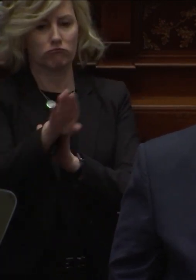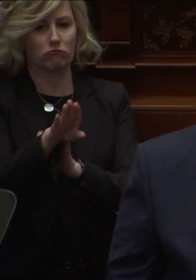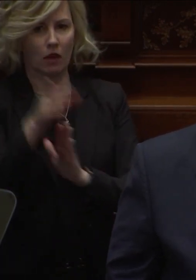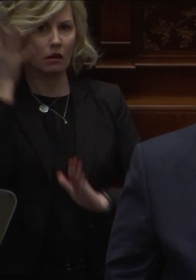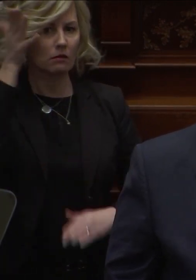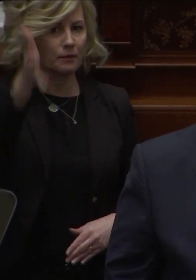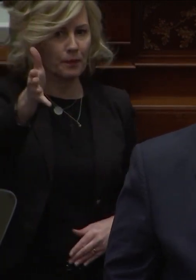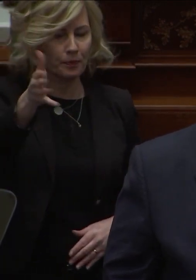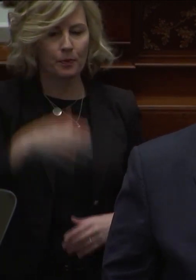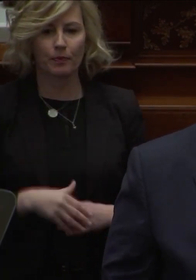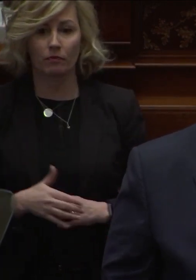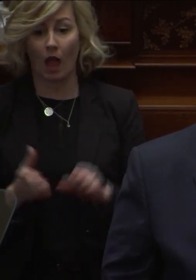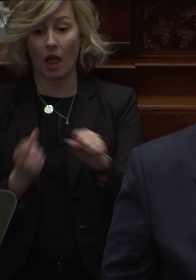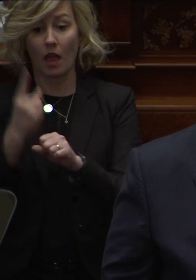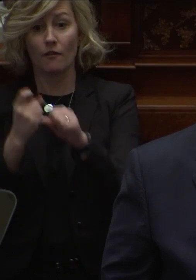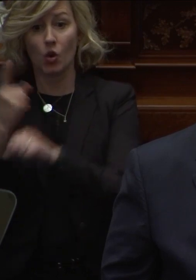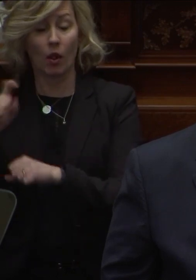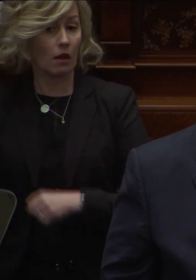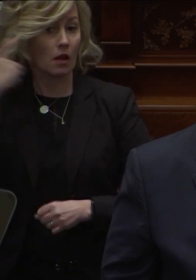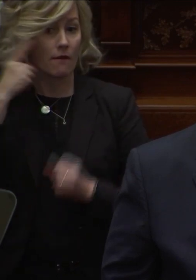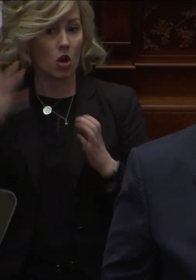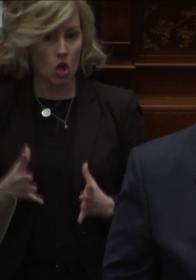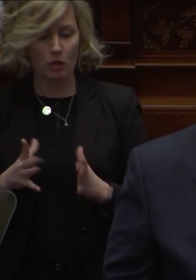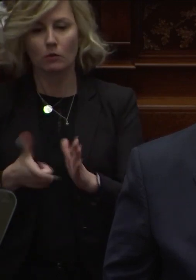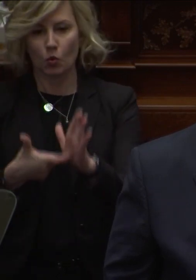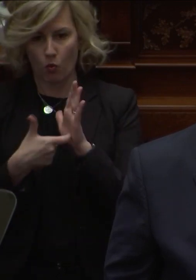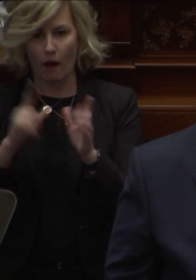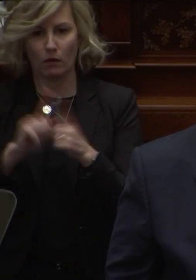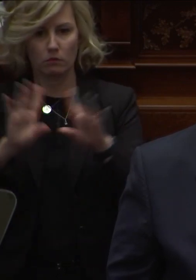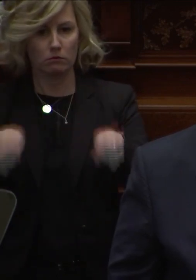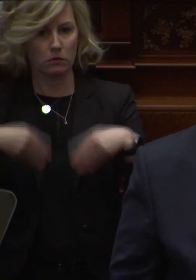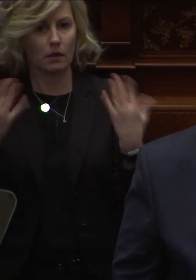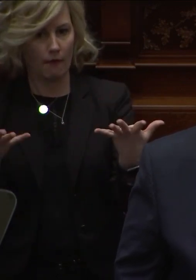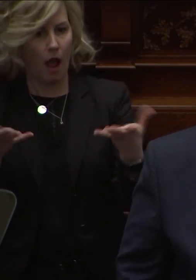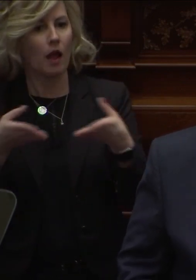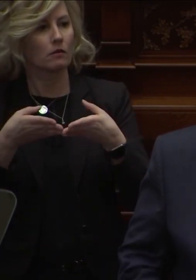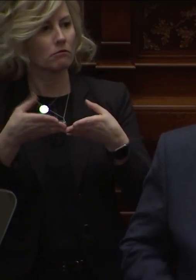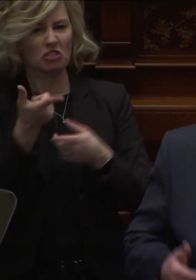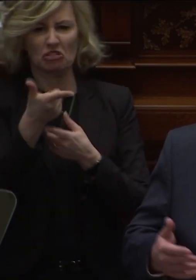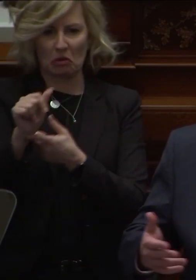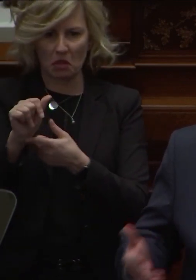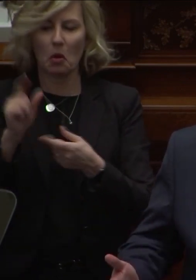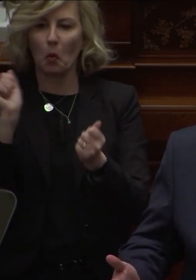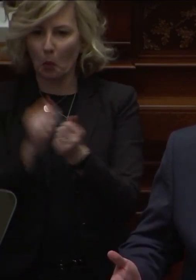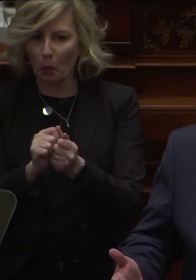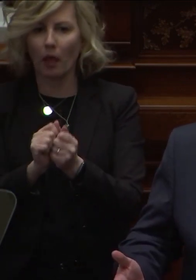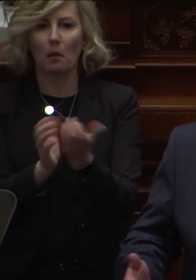THOSE WHO CAME BEFORE US TO HELP SHAPE WHAT LIES AHEAD. EVERY YEAR THE GOVERNOR OF ILLINOIS IS REQUIRED TO PROVIDE